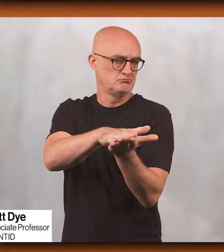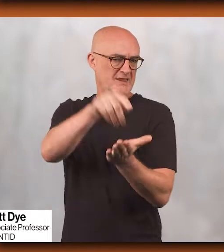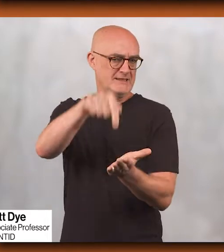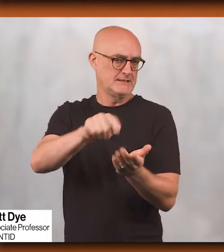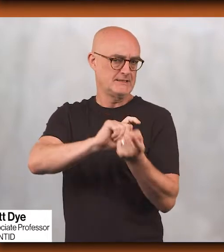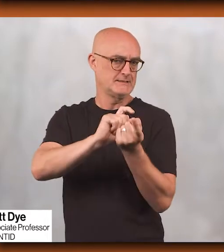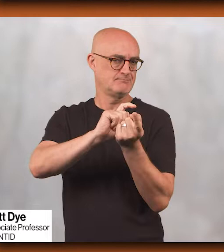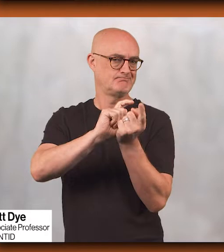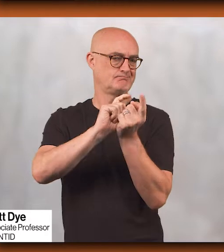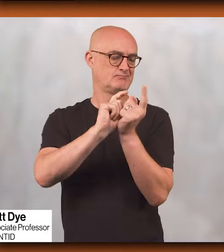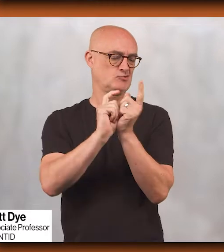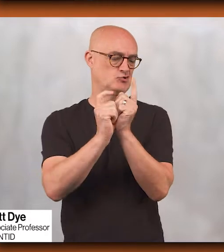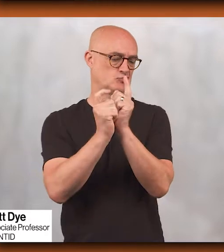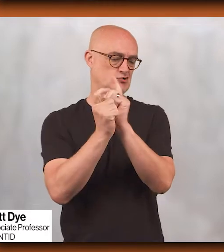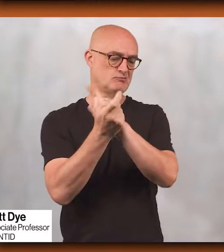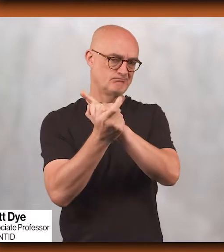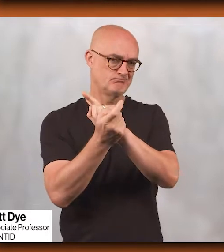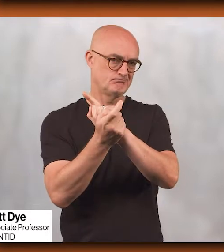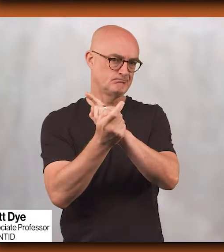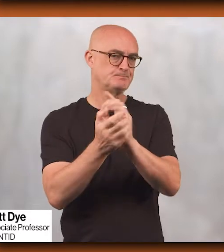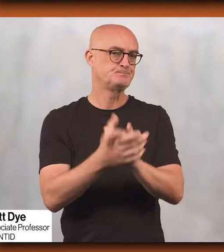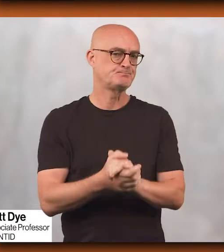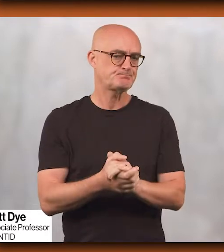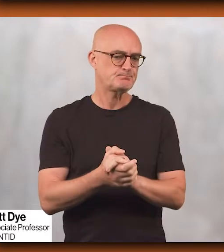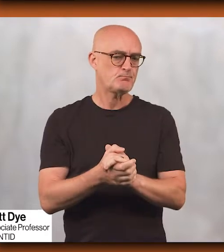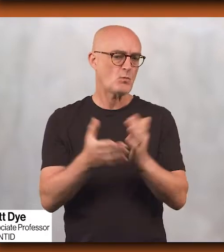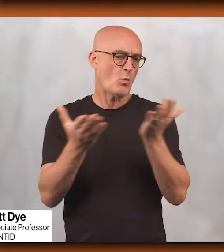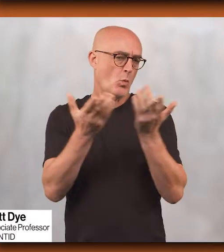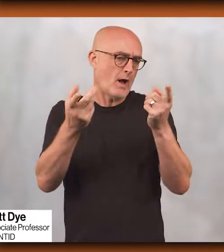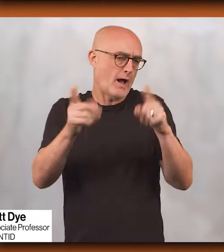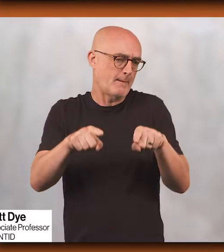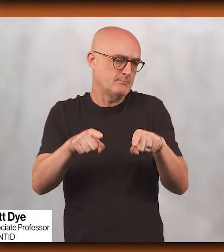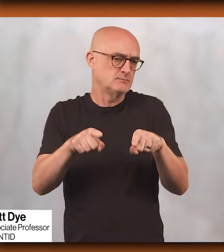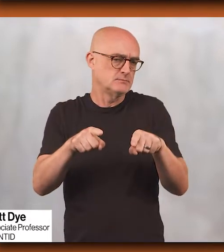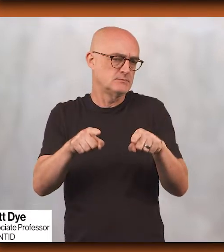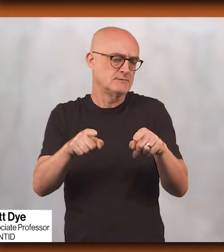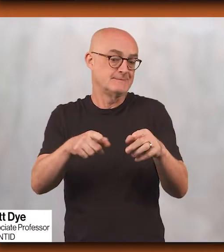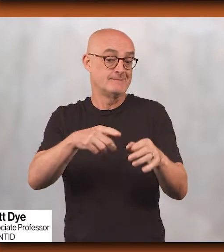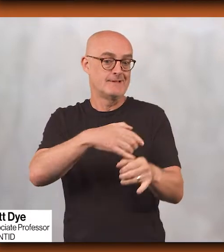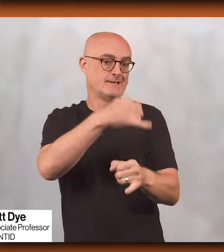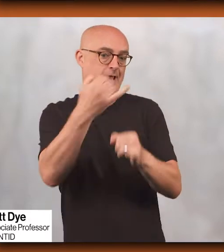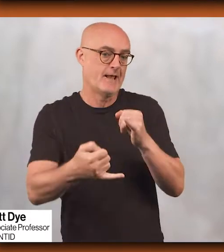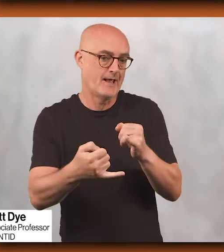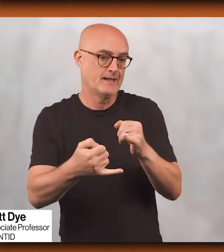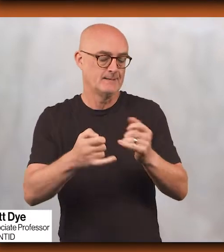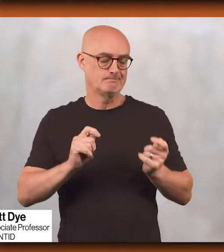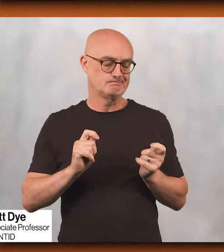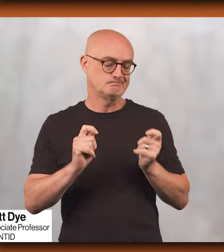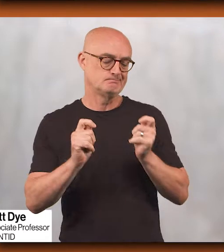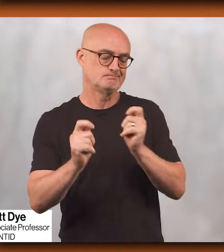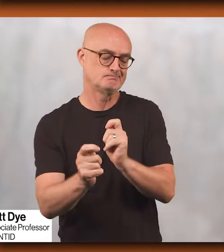over time, and the results of many of these changes is that we have signs that are both easier